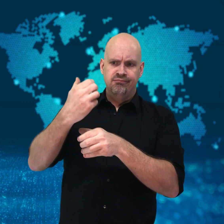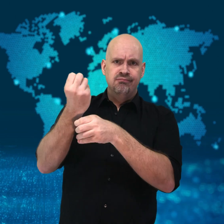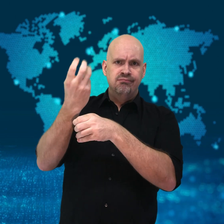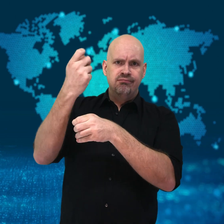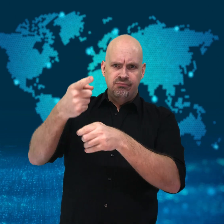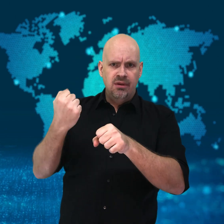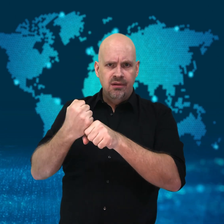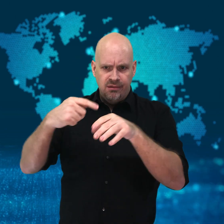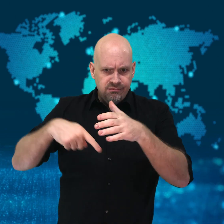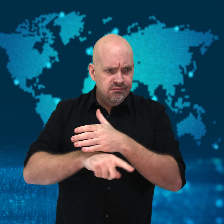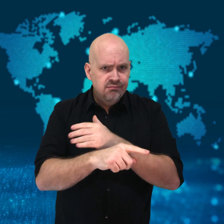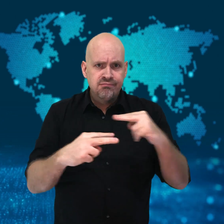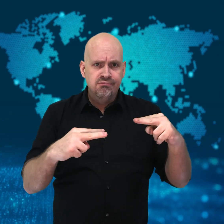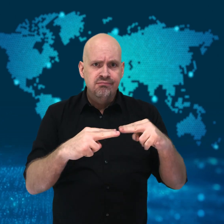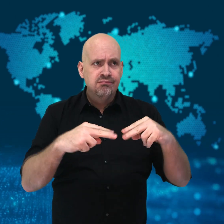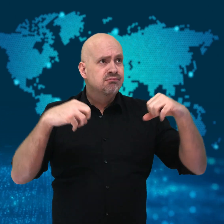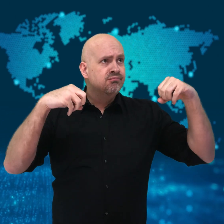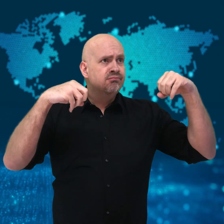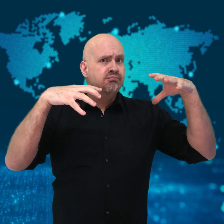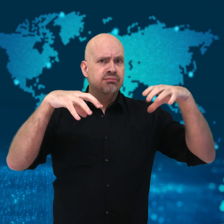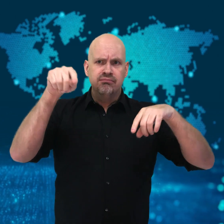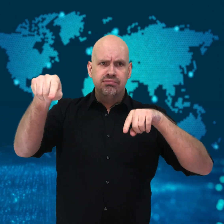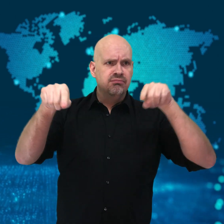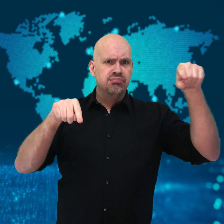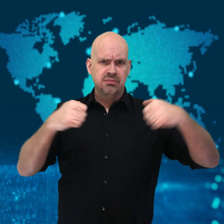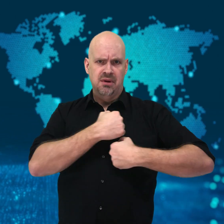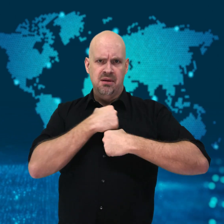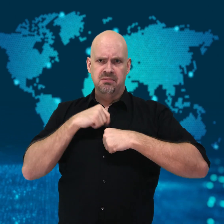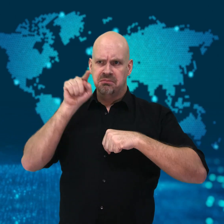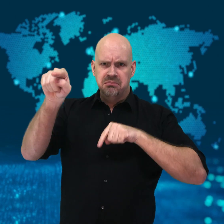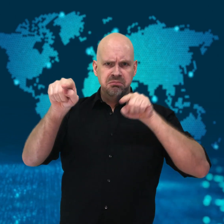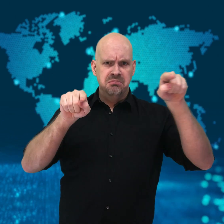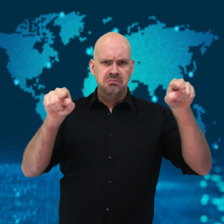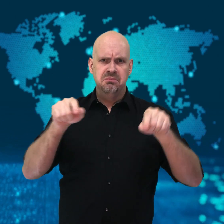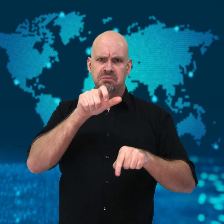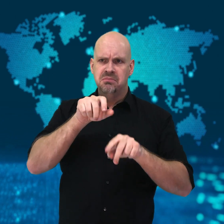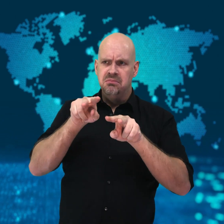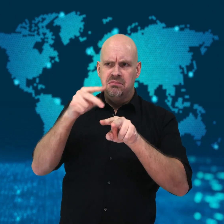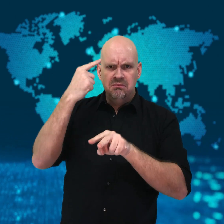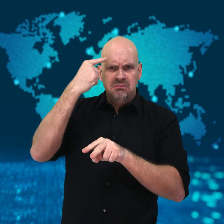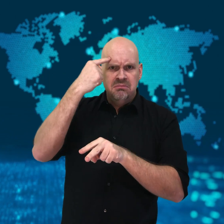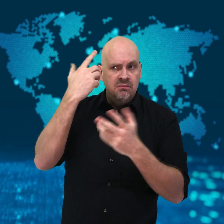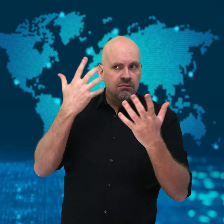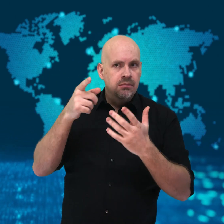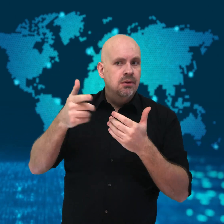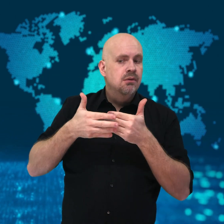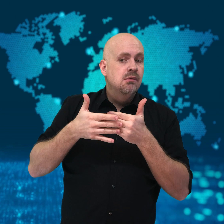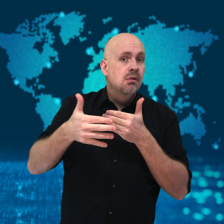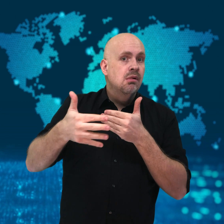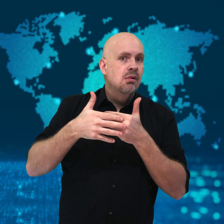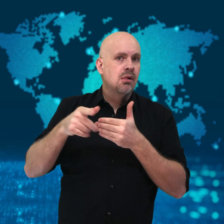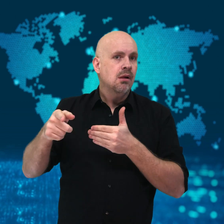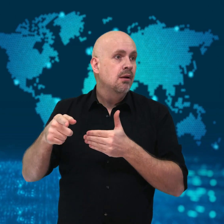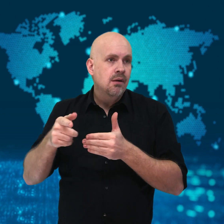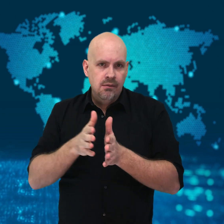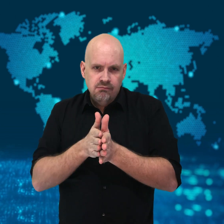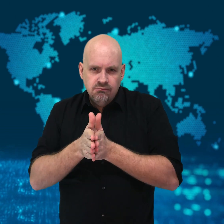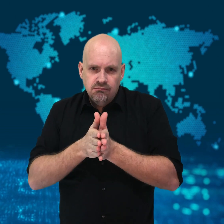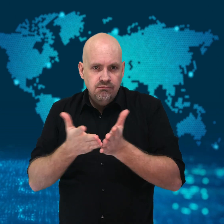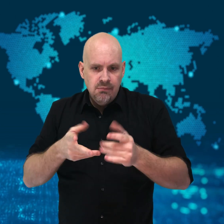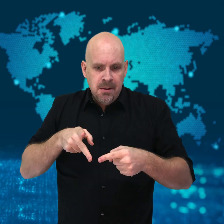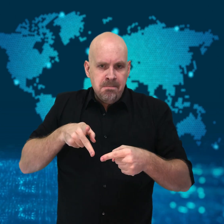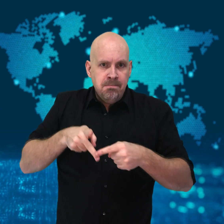leading people to believe that the army might cut off electricity.